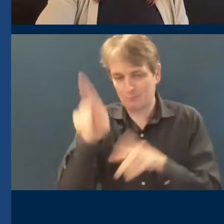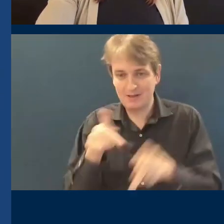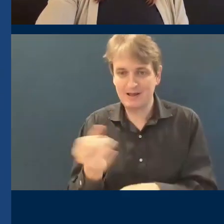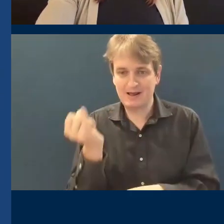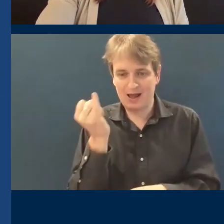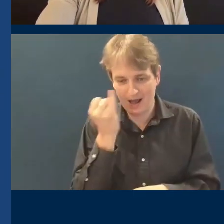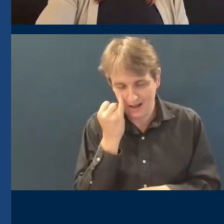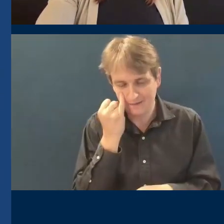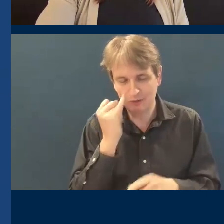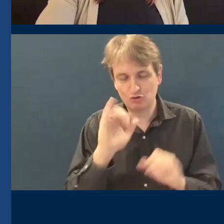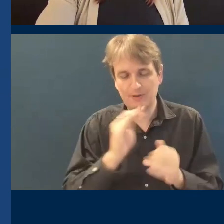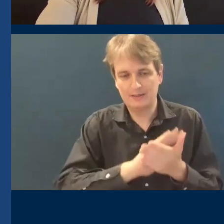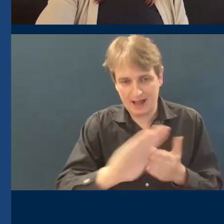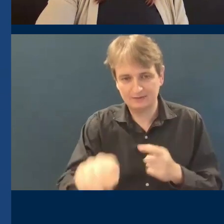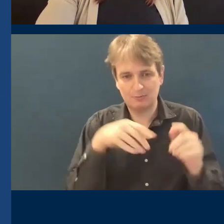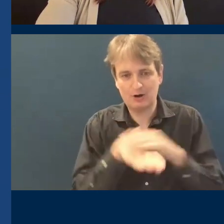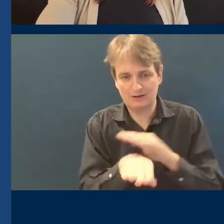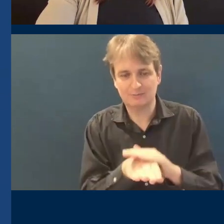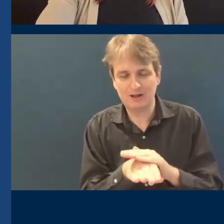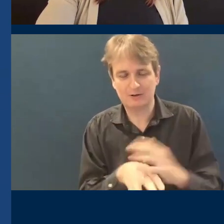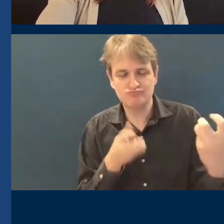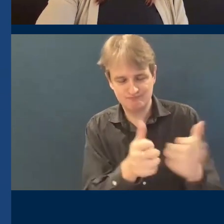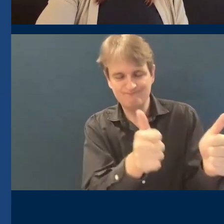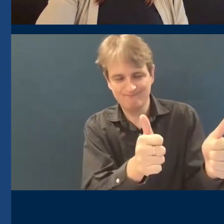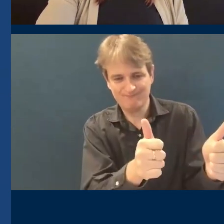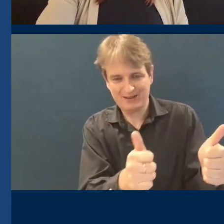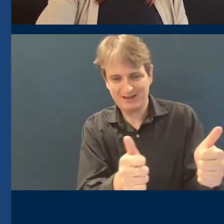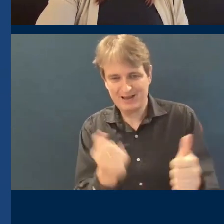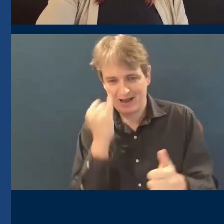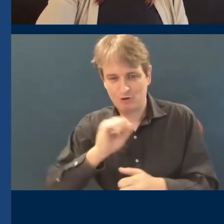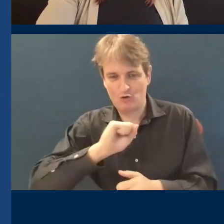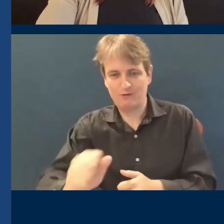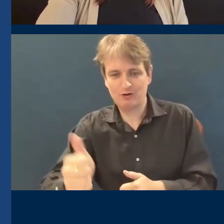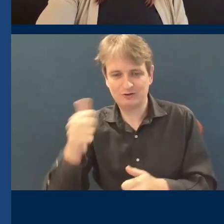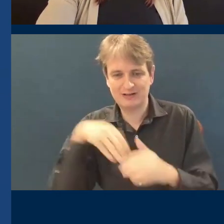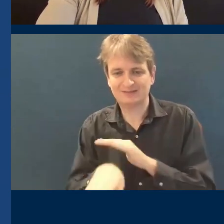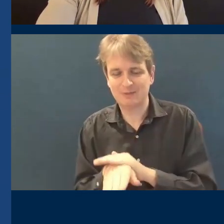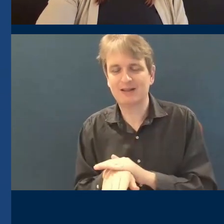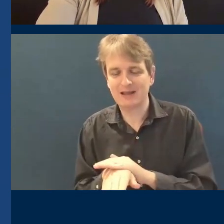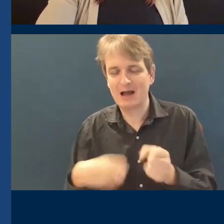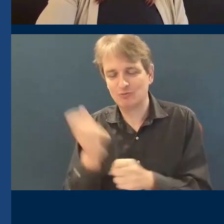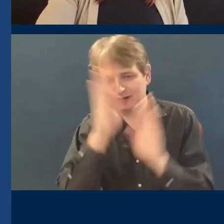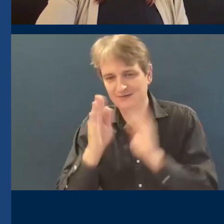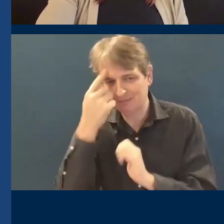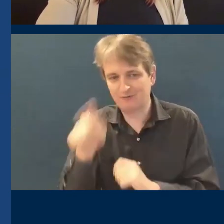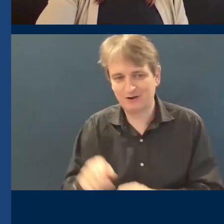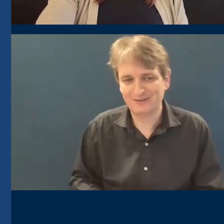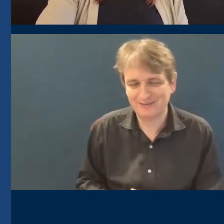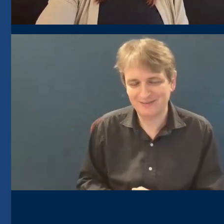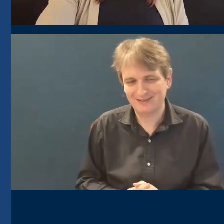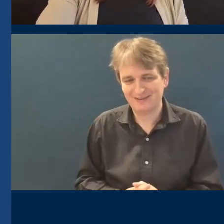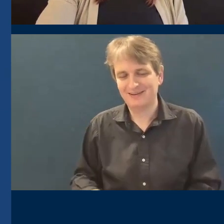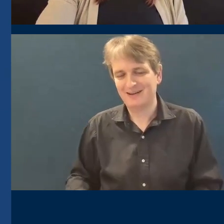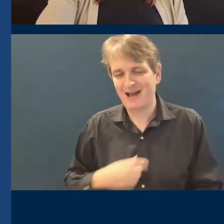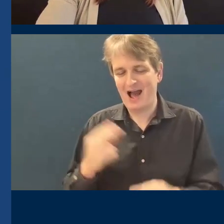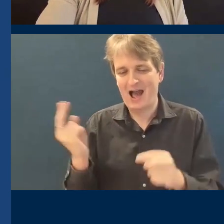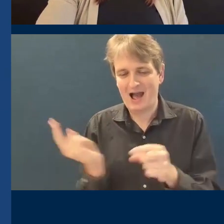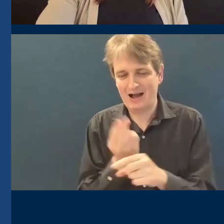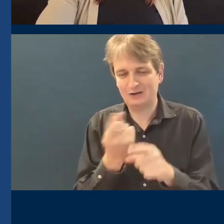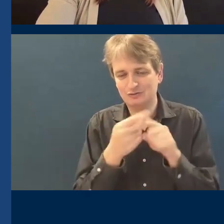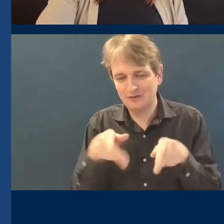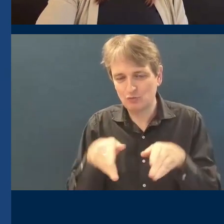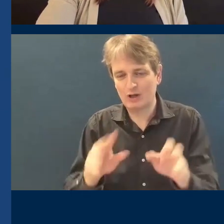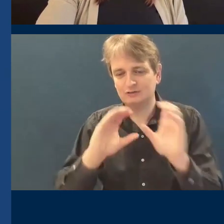I am a good professional trouble maker, and when it comes to making sure that people have access to be able to provide that if they're not getting that, then I make some trouble.